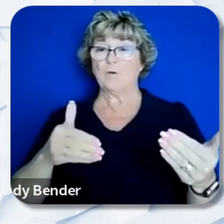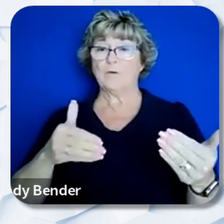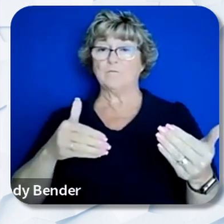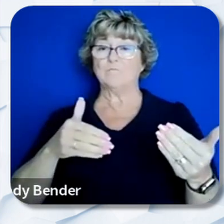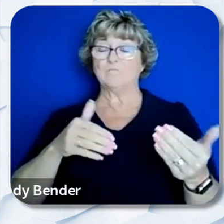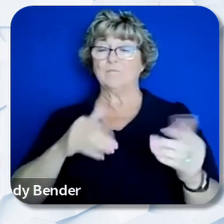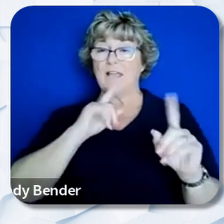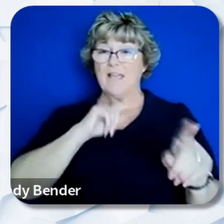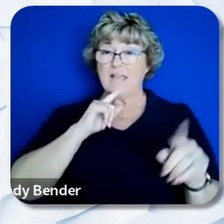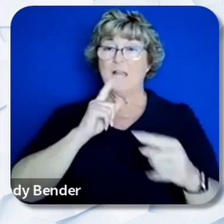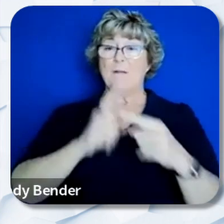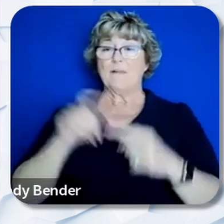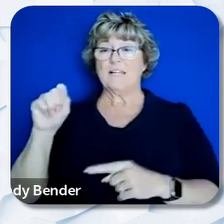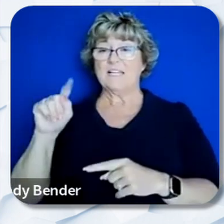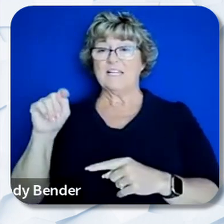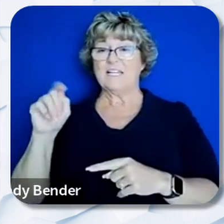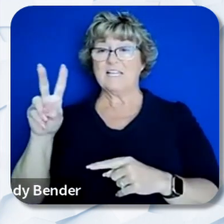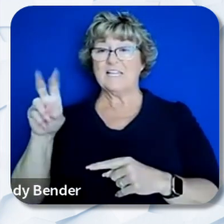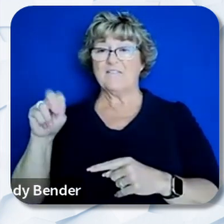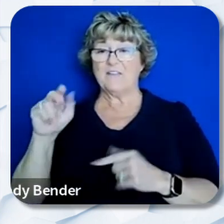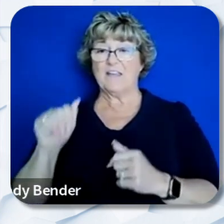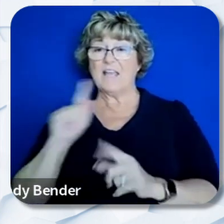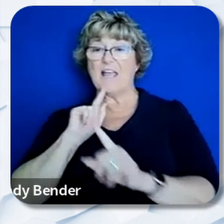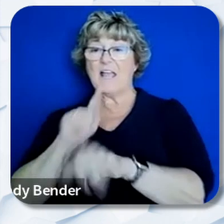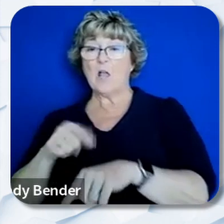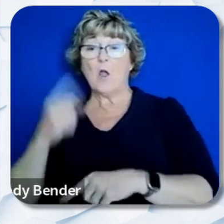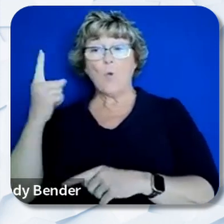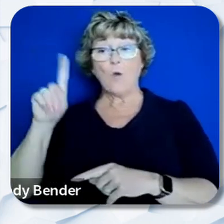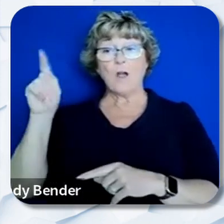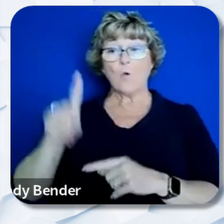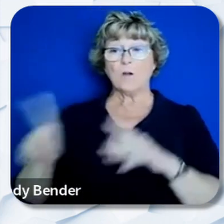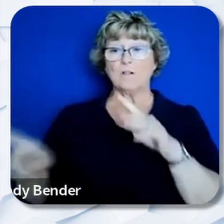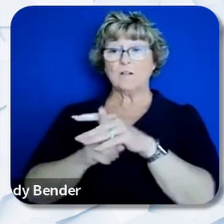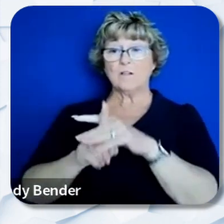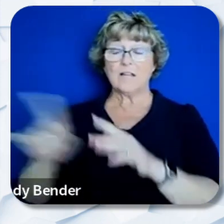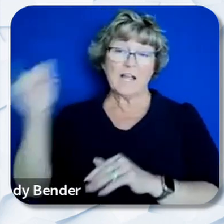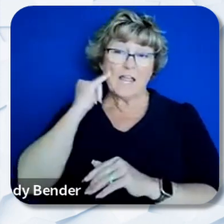also answer the questions. So one question that folks were asking was, "If an LEA is